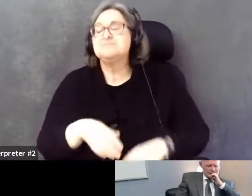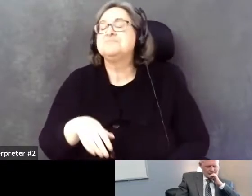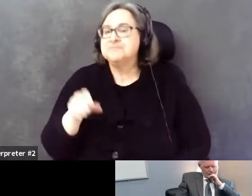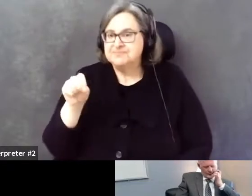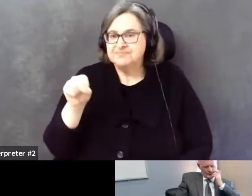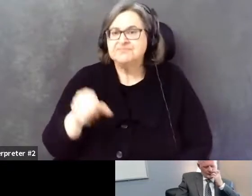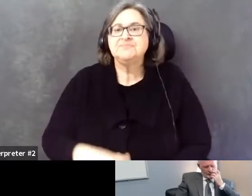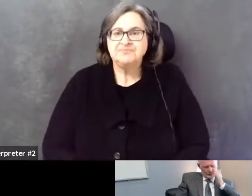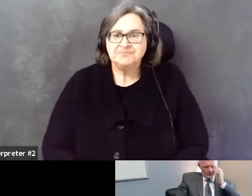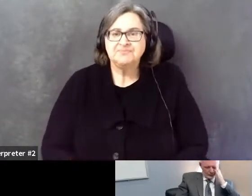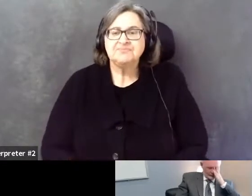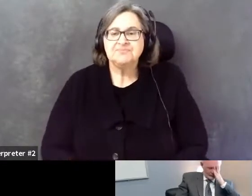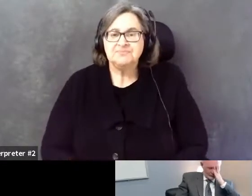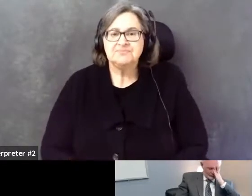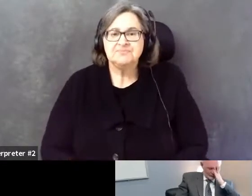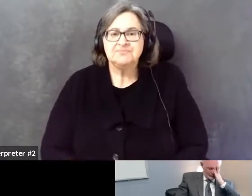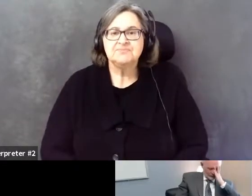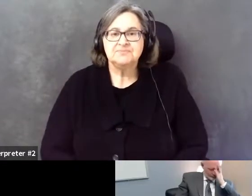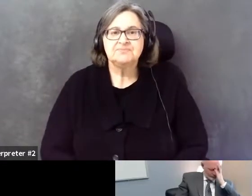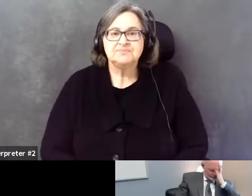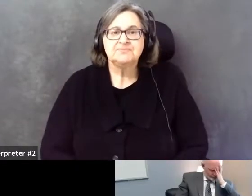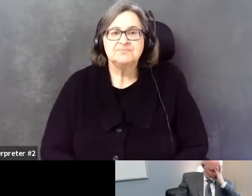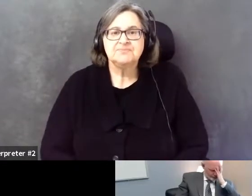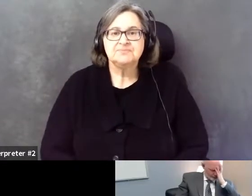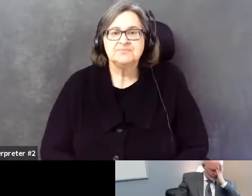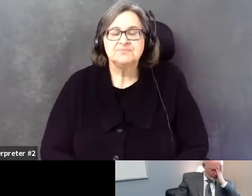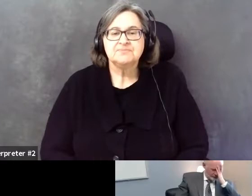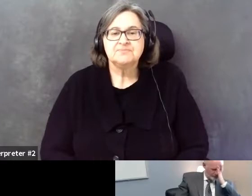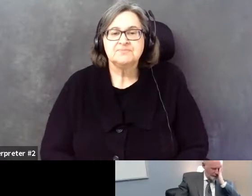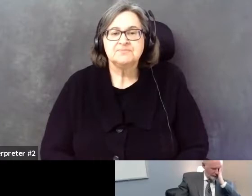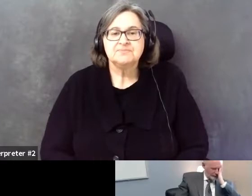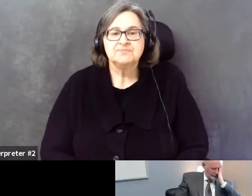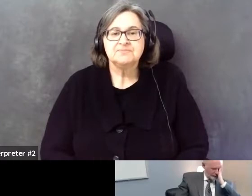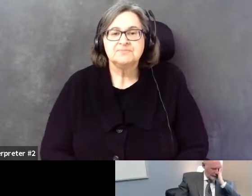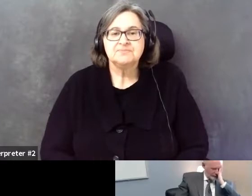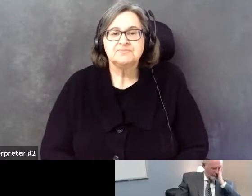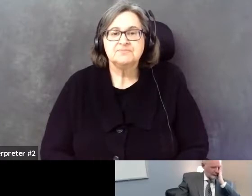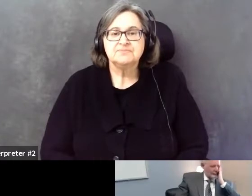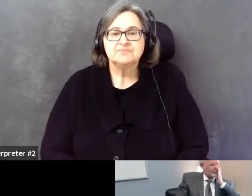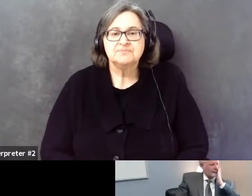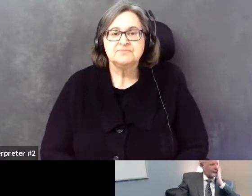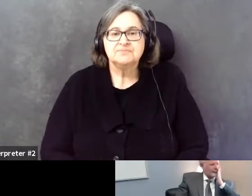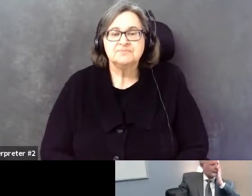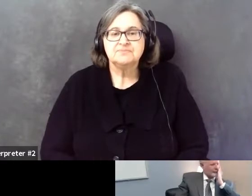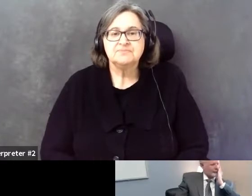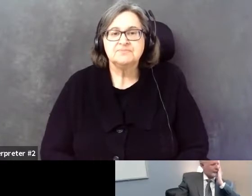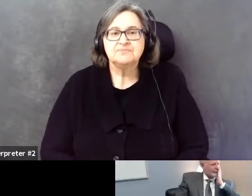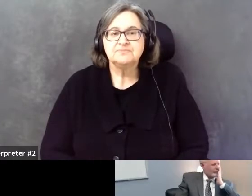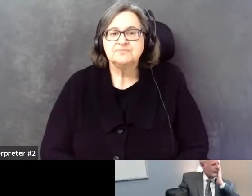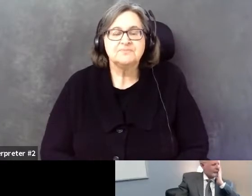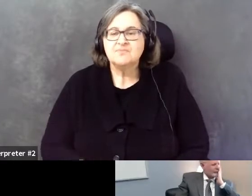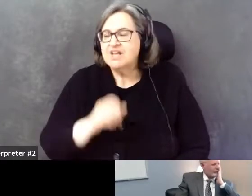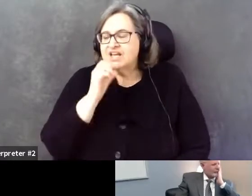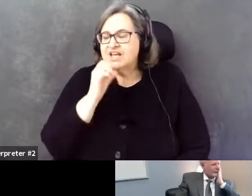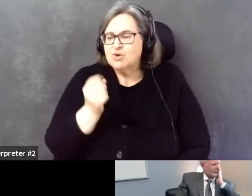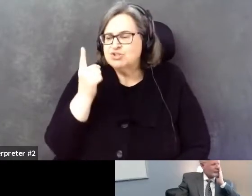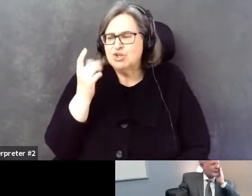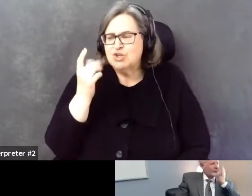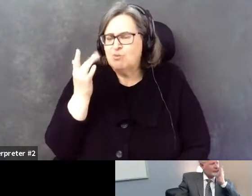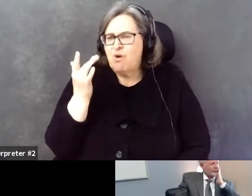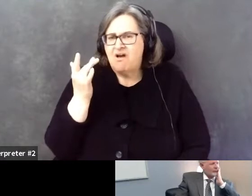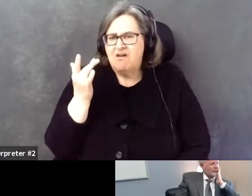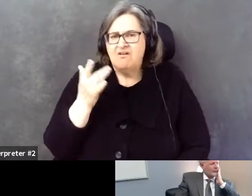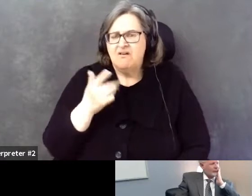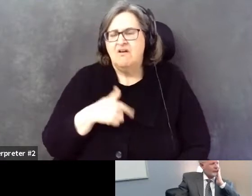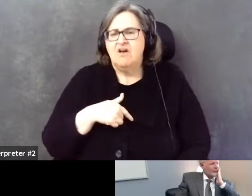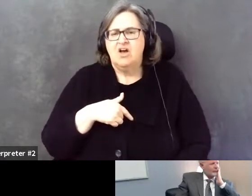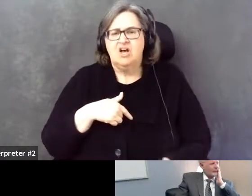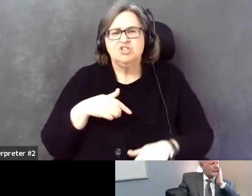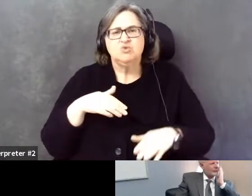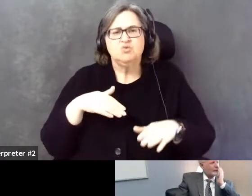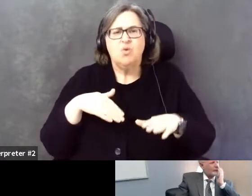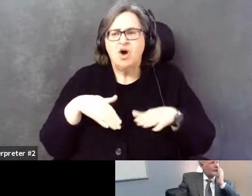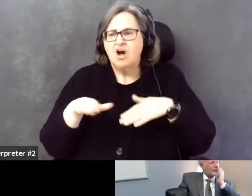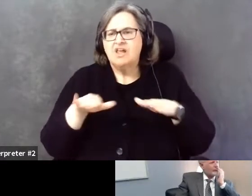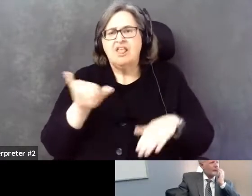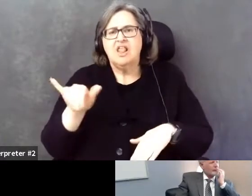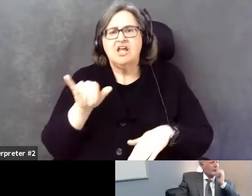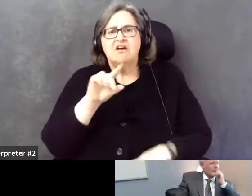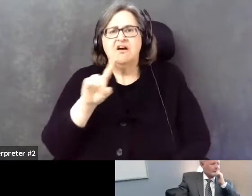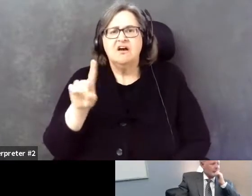Yes. I ended up not -- I didn't understand why I was like walking as a zombie in my life.